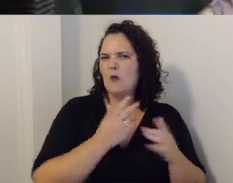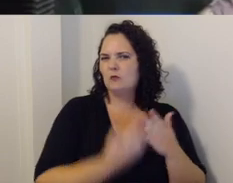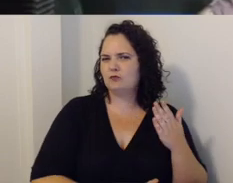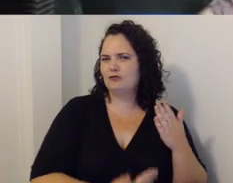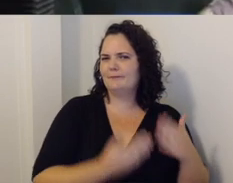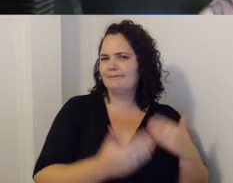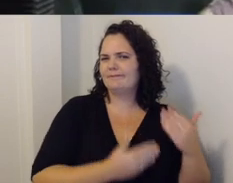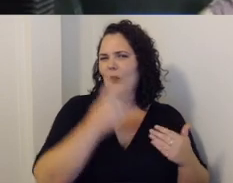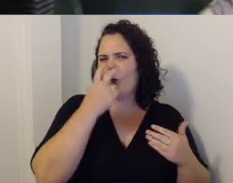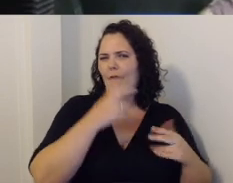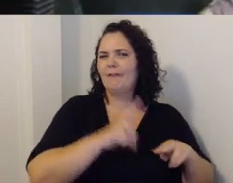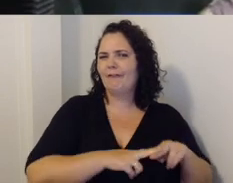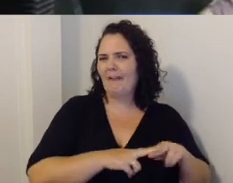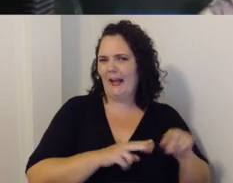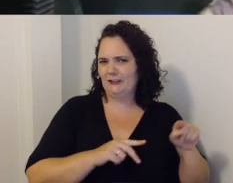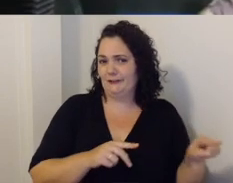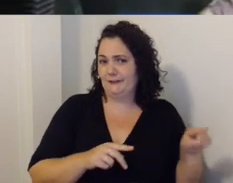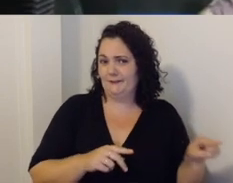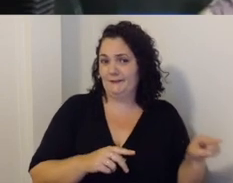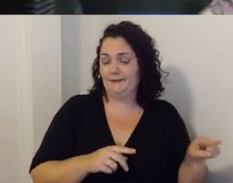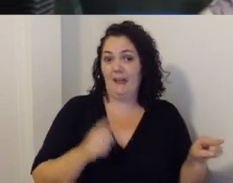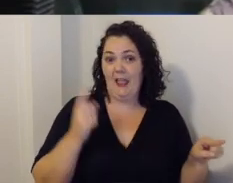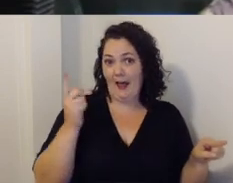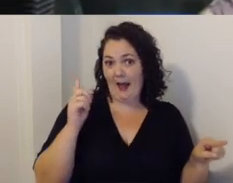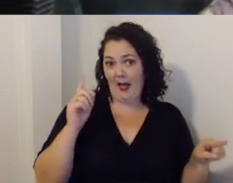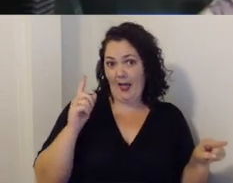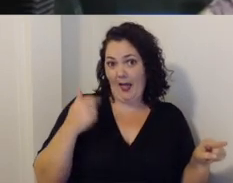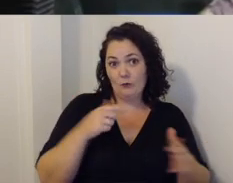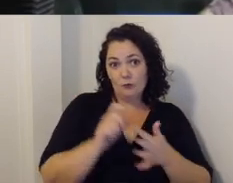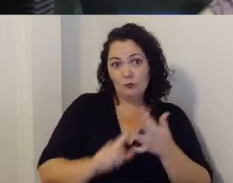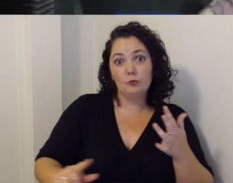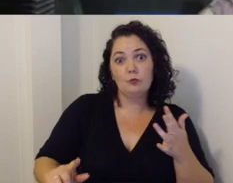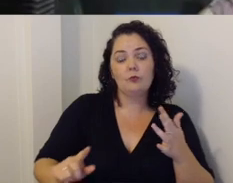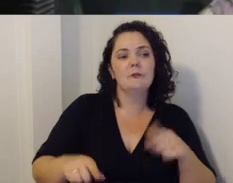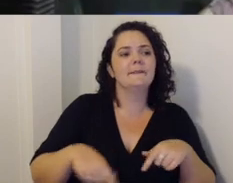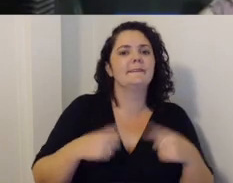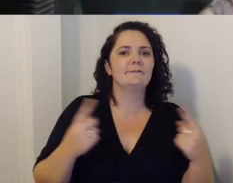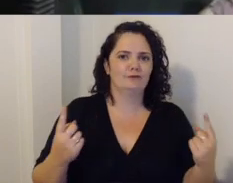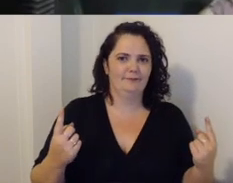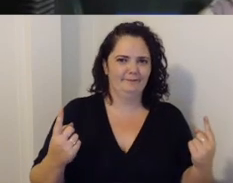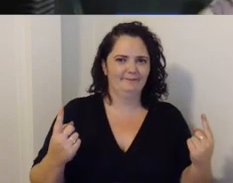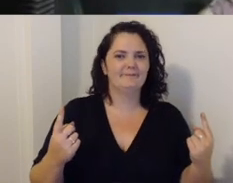dive right in with our with our outstanding models and start drawing and we begin to work backwards